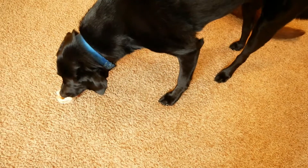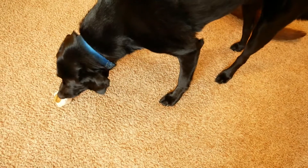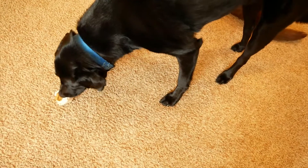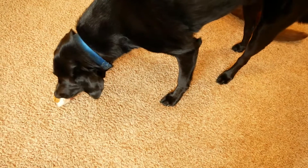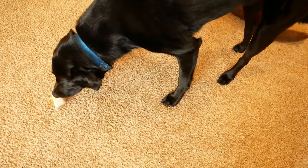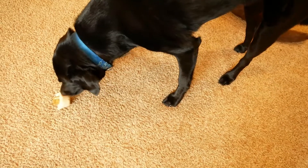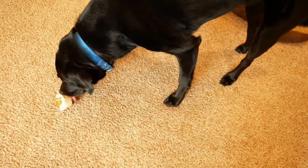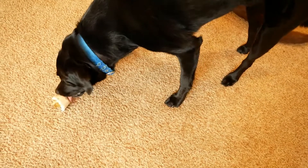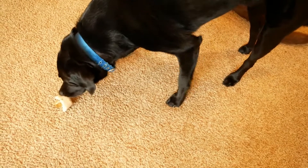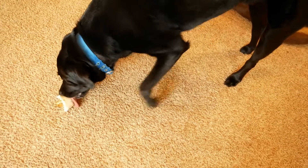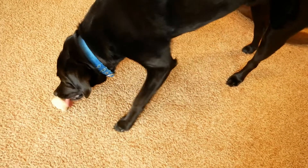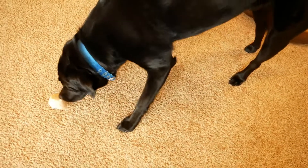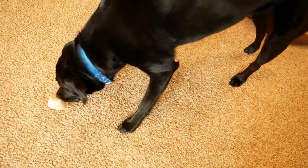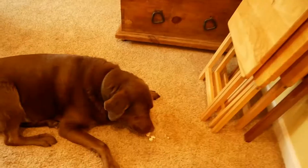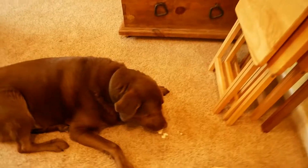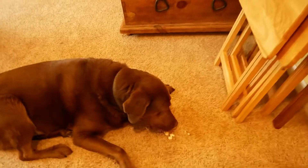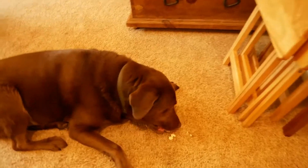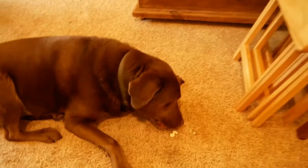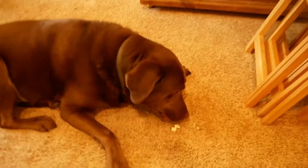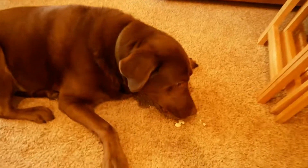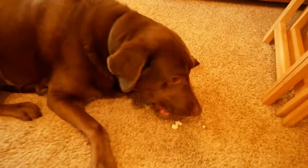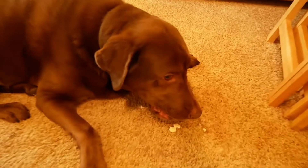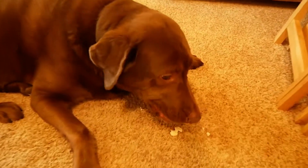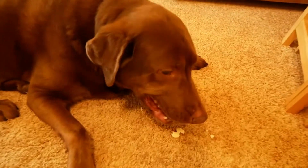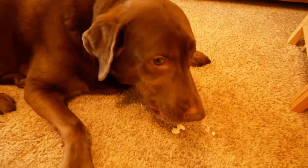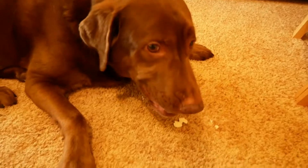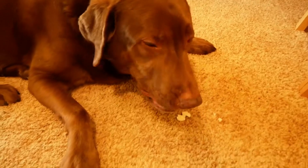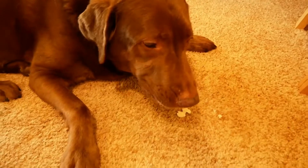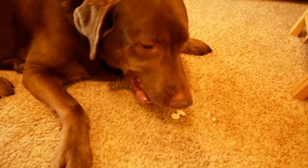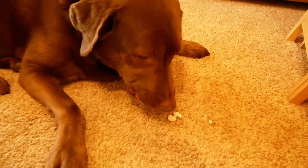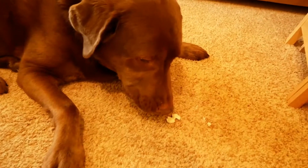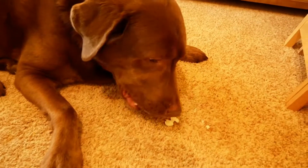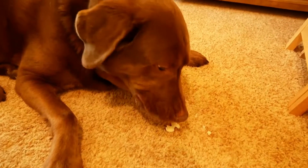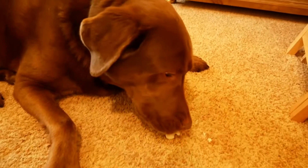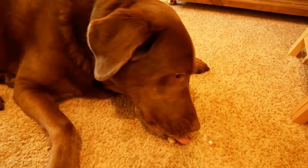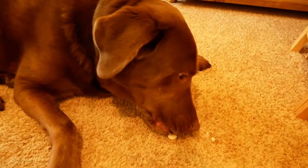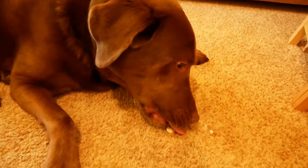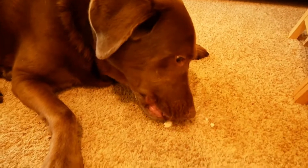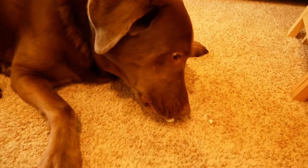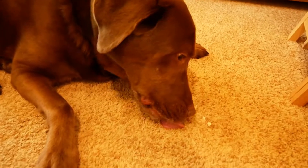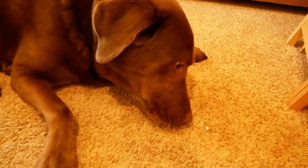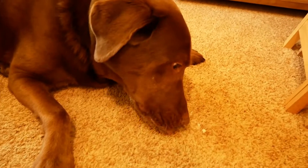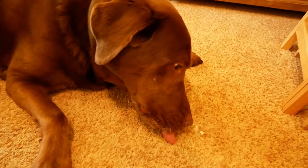i don't think he's had a frozen treat before but he quickly learned to love it too and there's